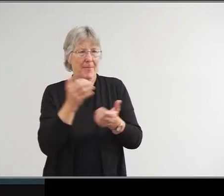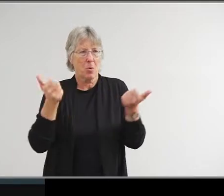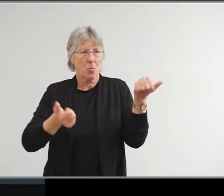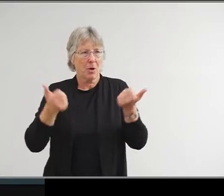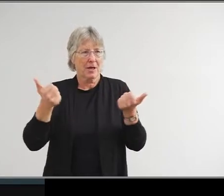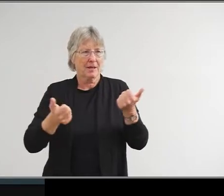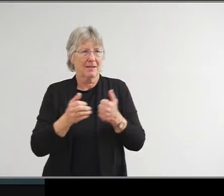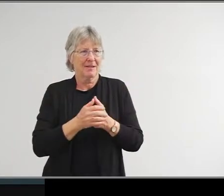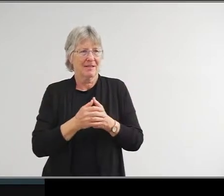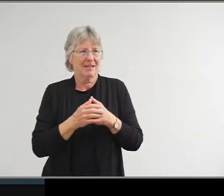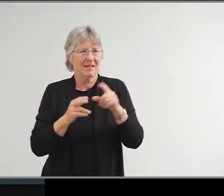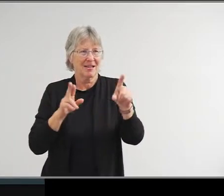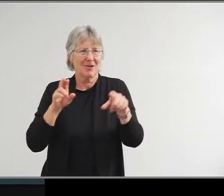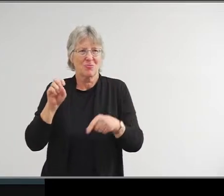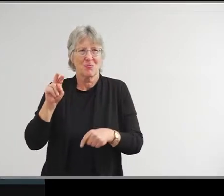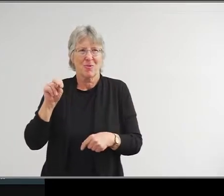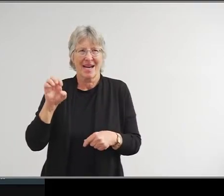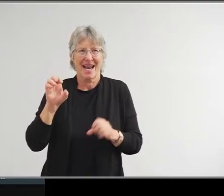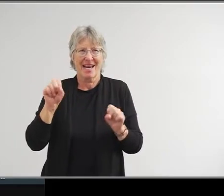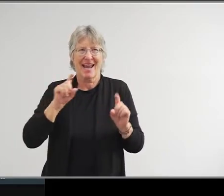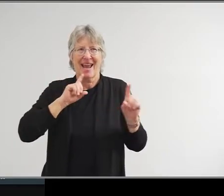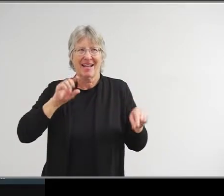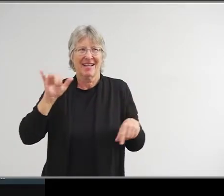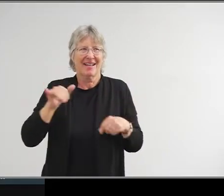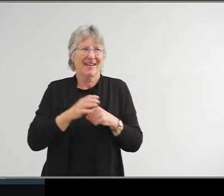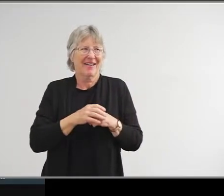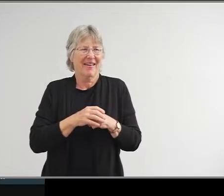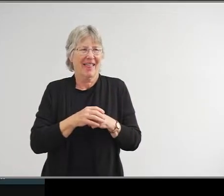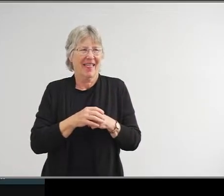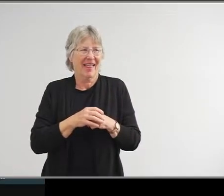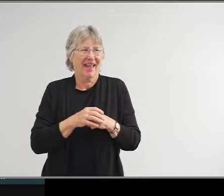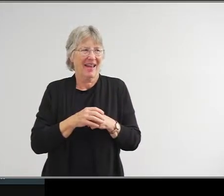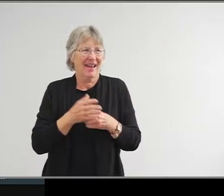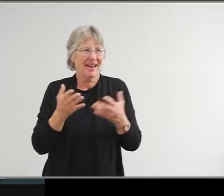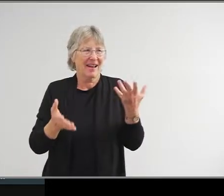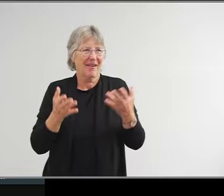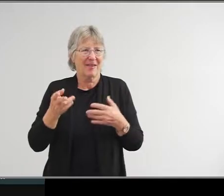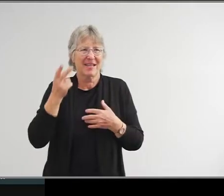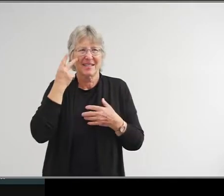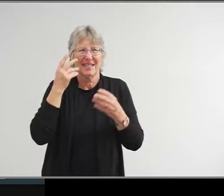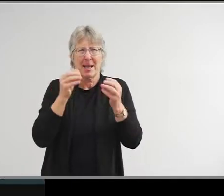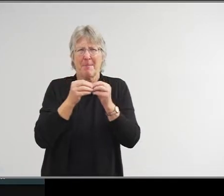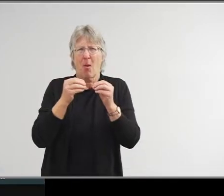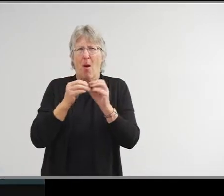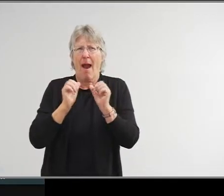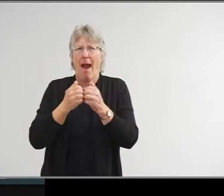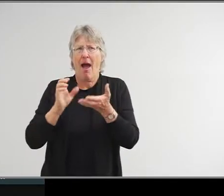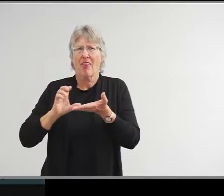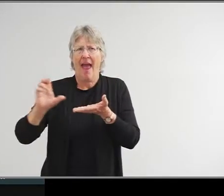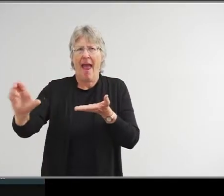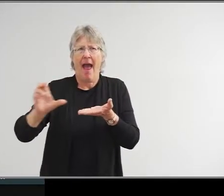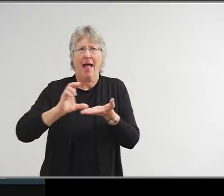Renee, do you wanna answer that? Yeah, I'd like to see more about how they allocate those funds, because if they're allocated